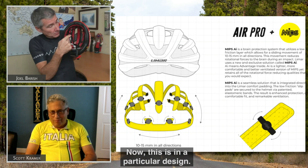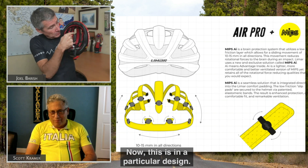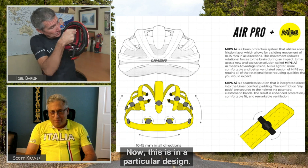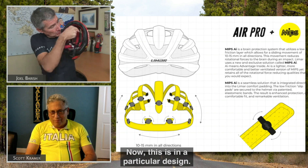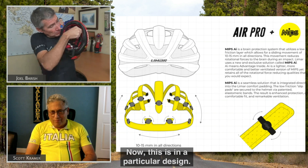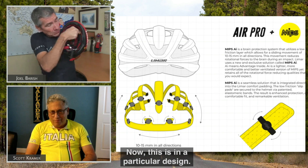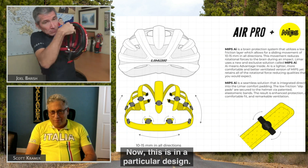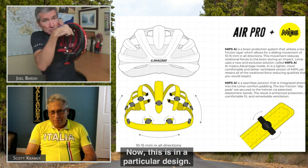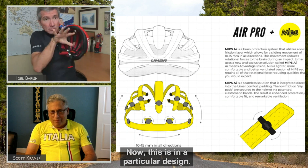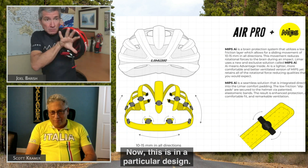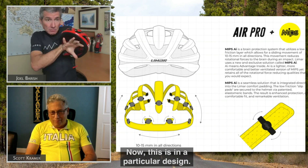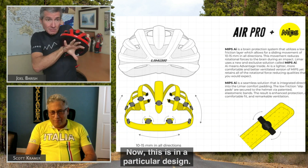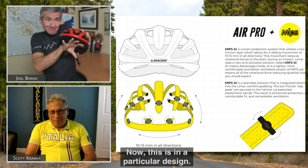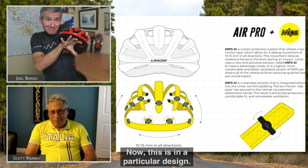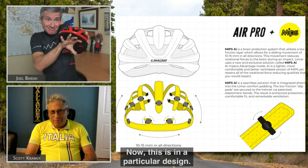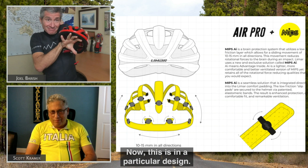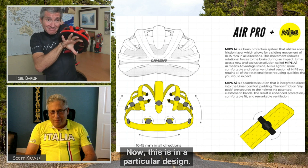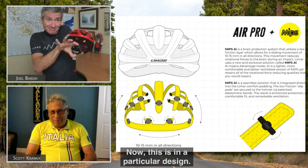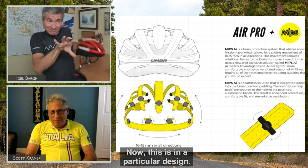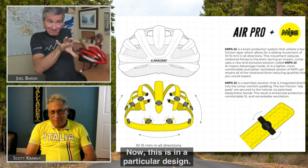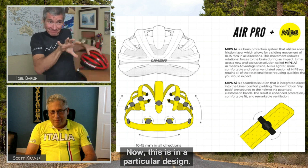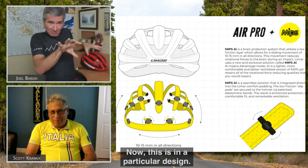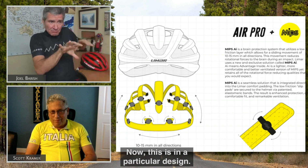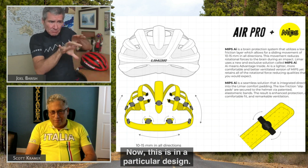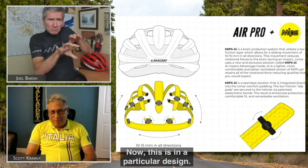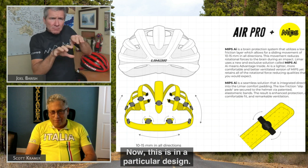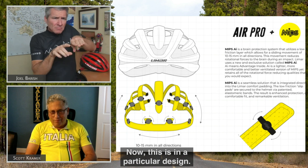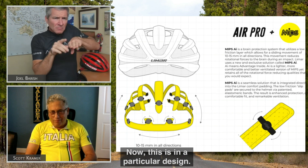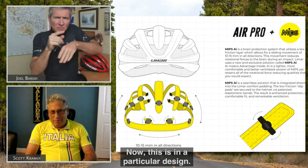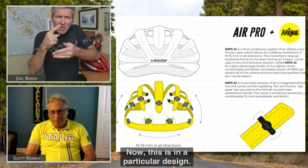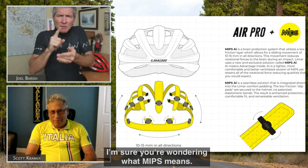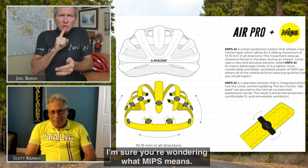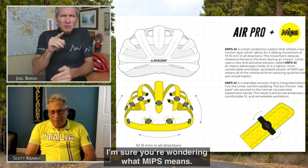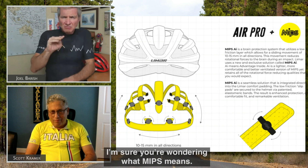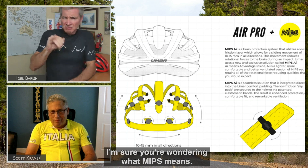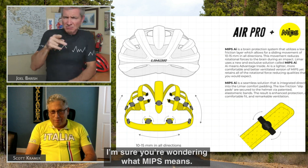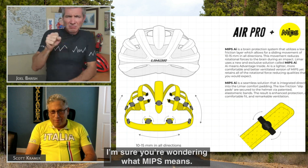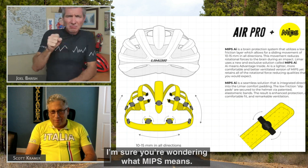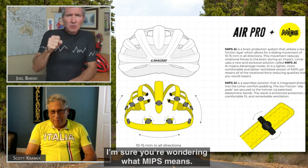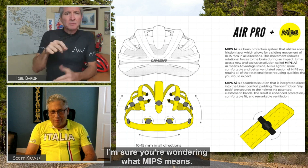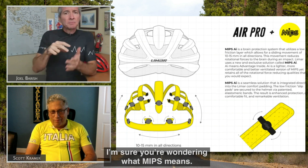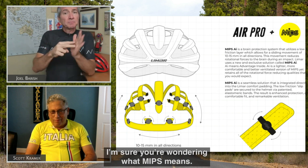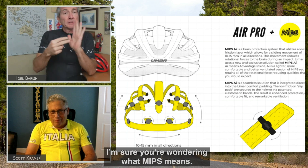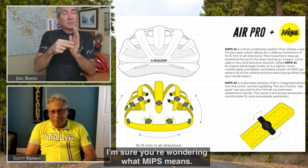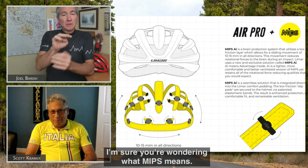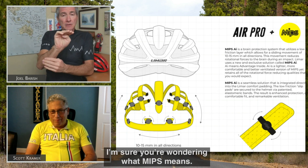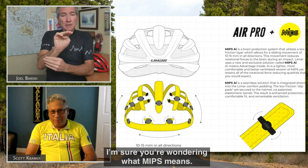Now, this is in a particular design. I’m sure you’re wondering what MIPS means.